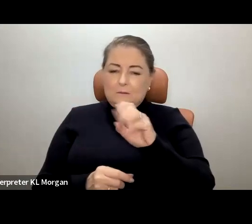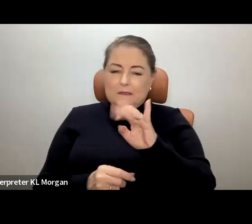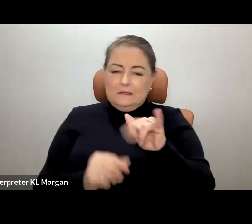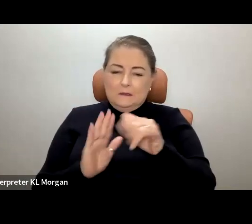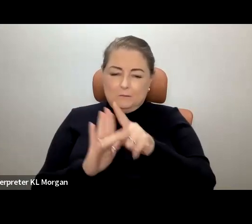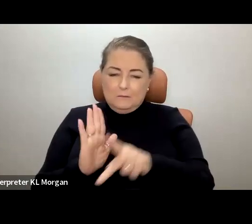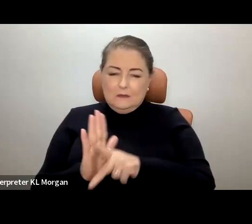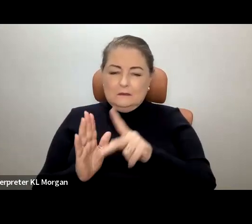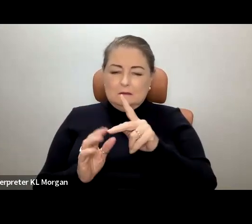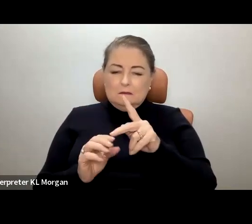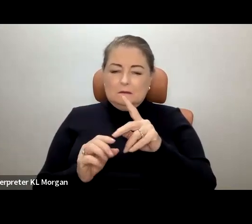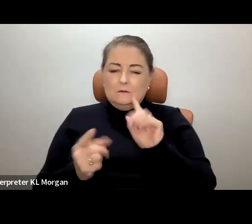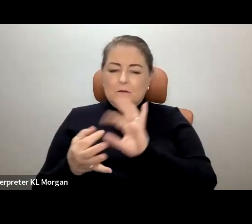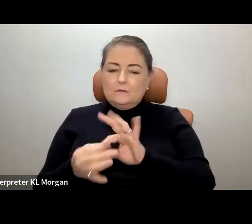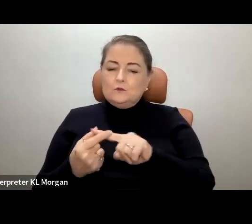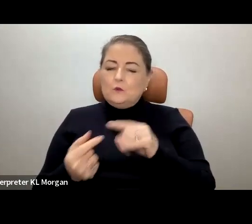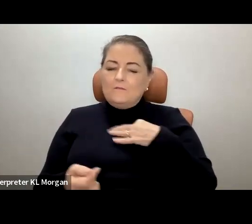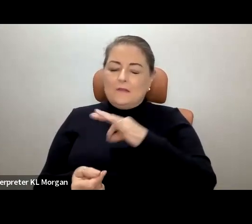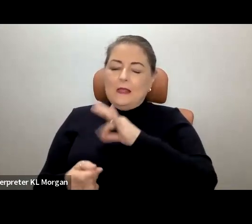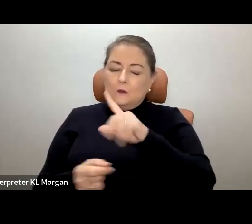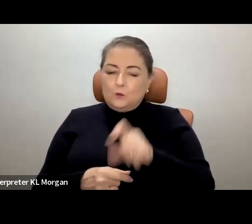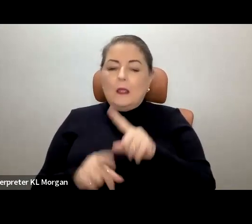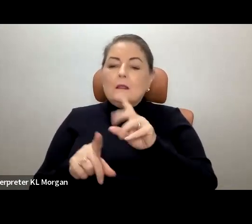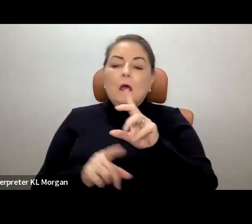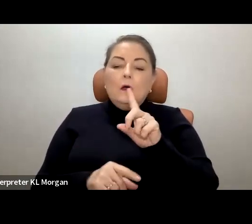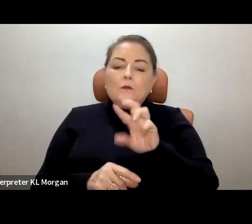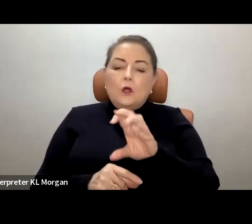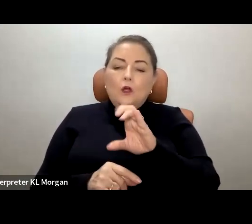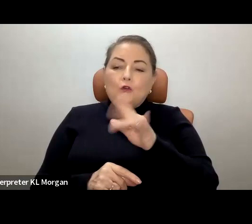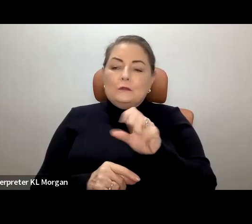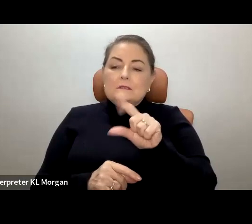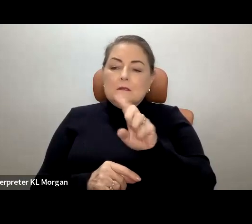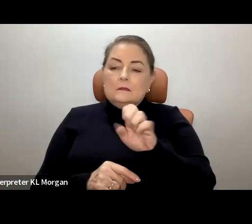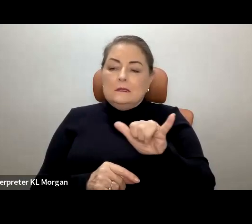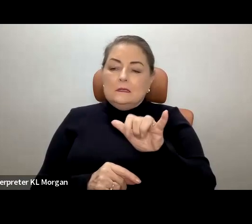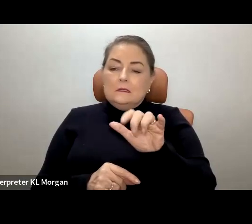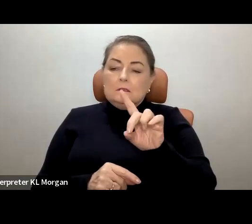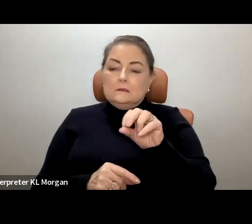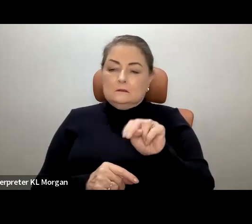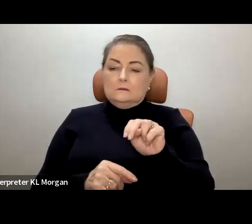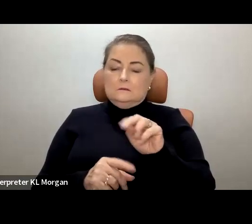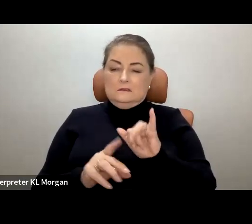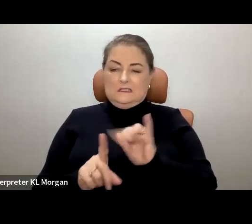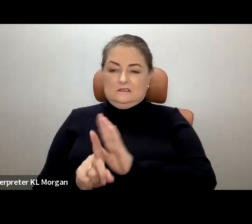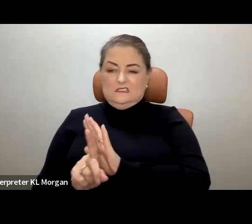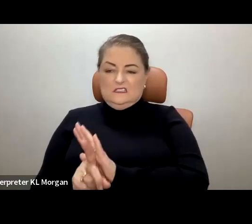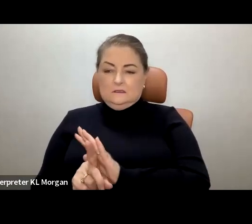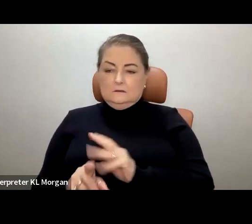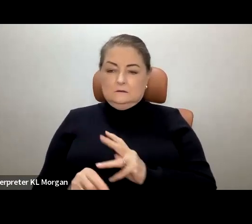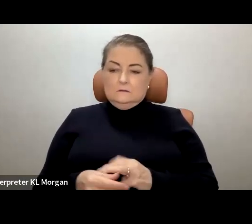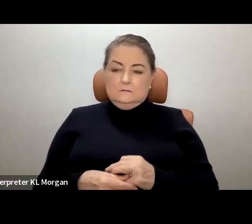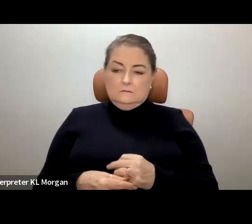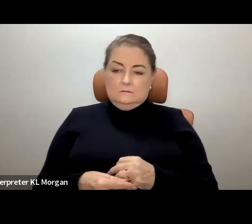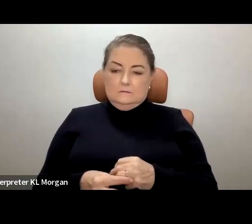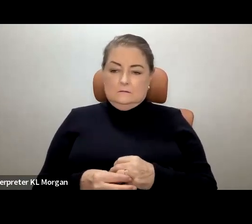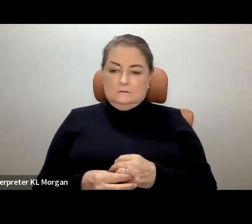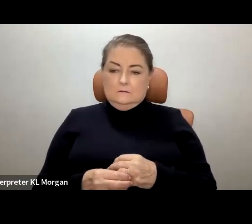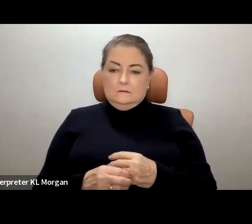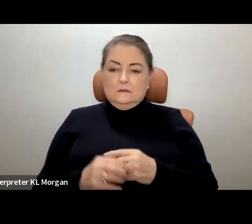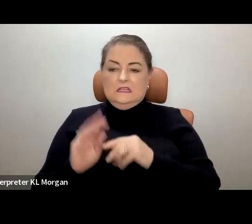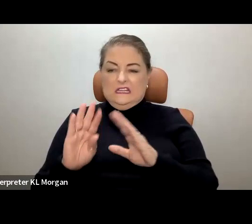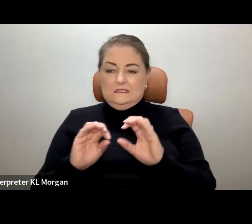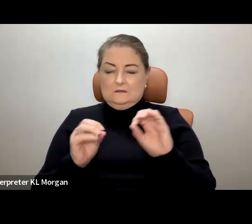faculty question, that would be a question for Dr. Chris Leyden that's in his office or area of expertise. 320 00:24:09,320 --> 00:24:09,310 [Christopher Leydon] I can type in the chat.